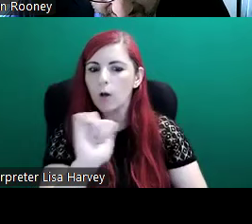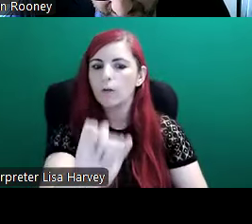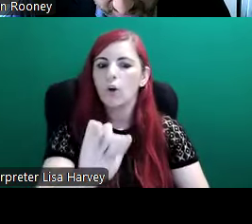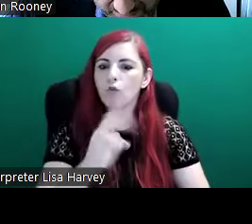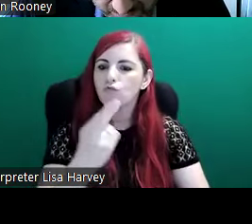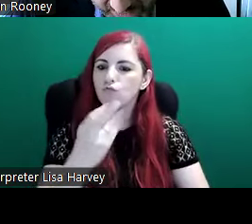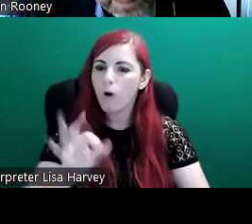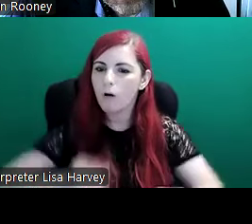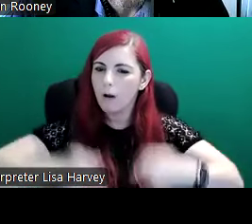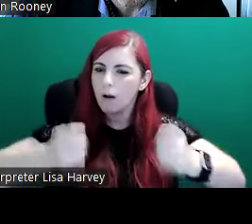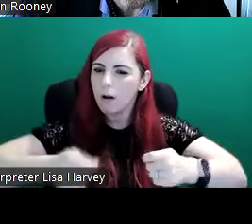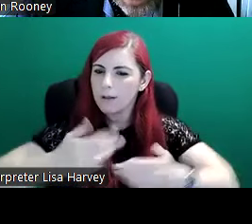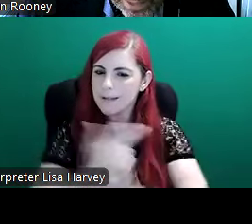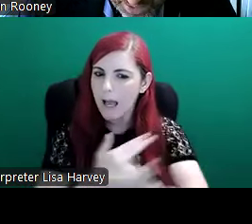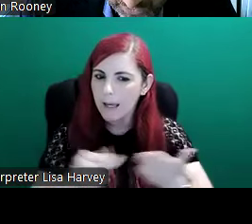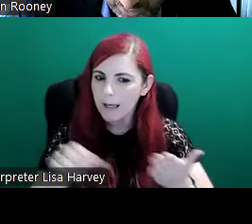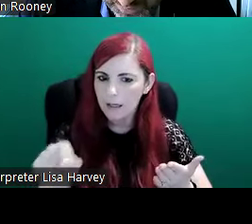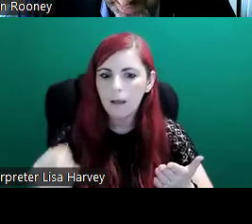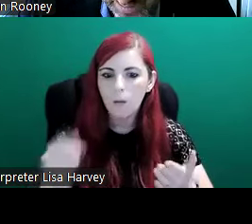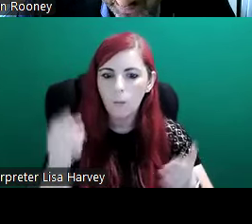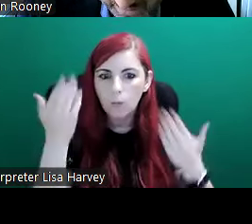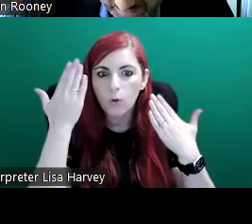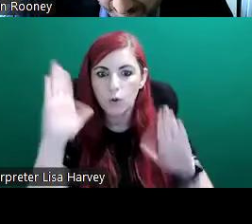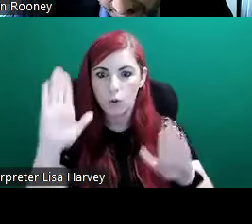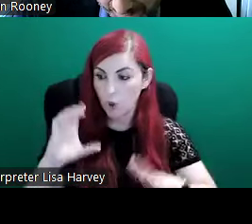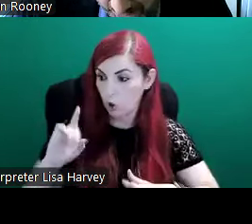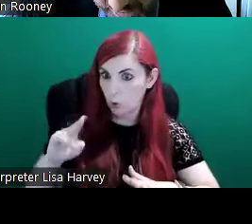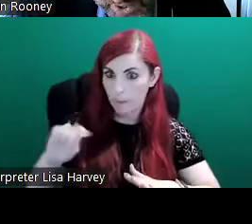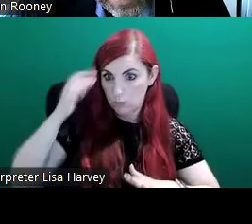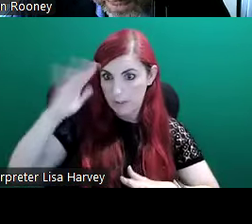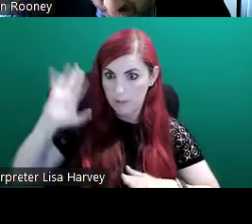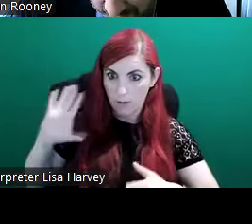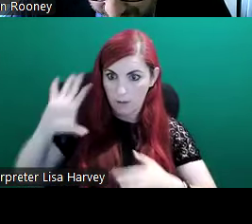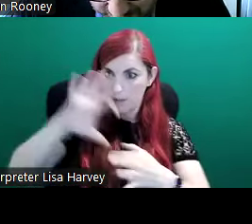particularly practical application of cubist principles. Both Jellett and hone appear